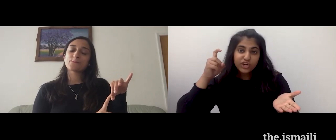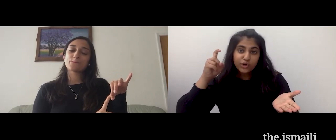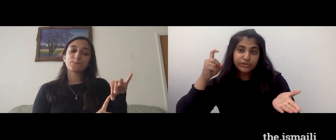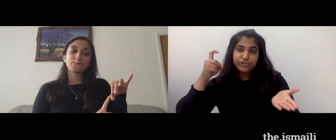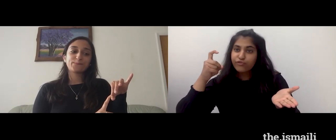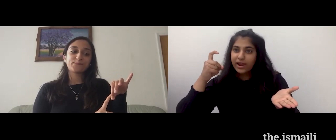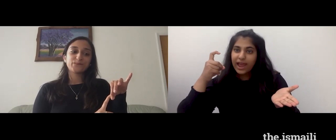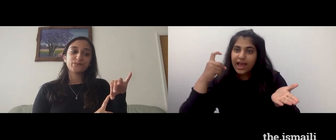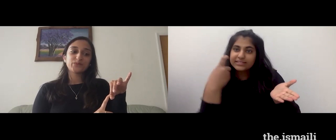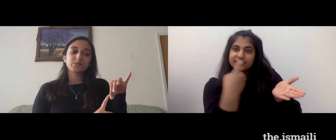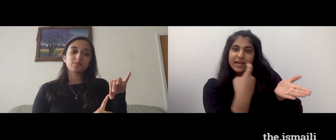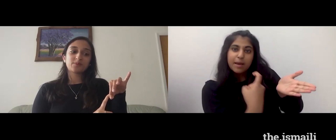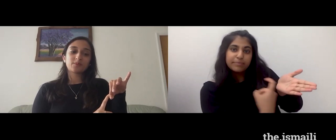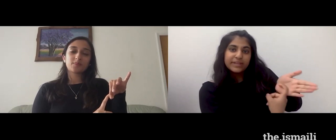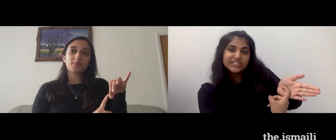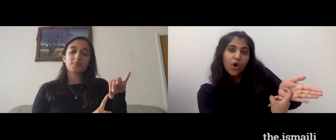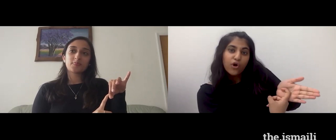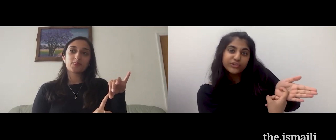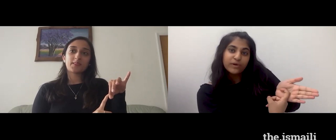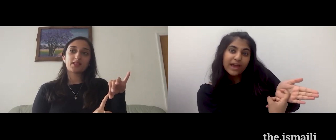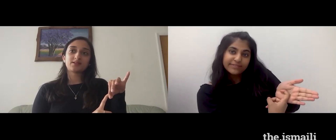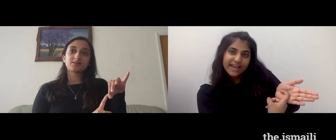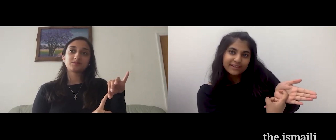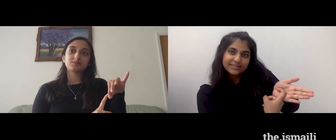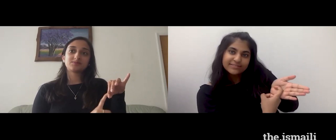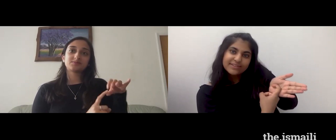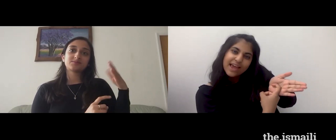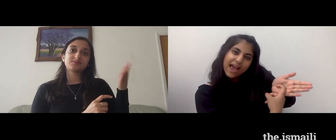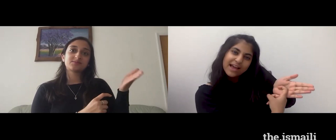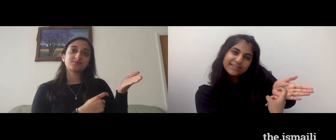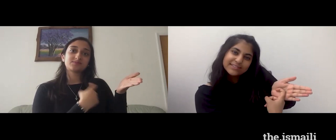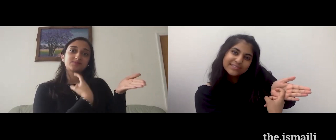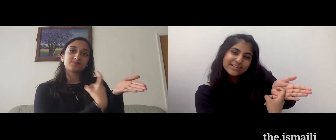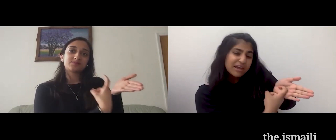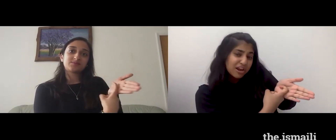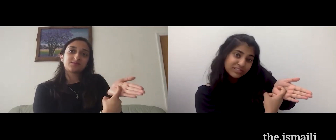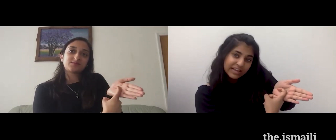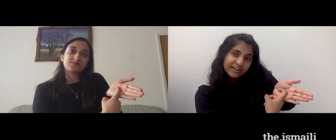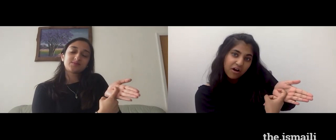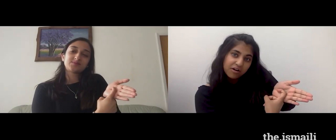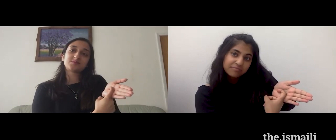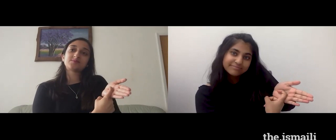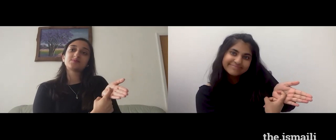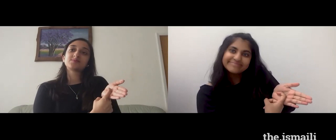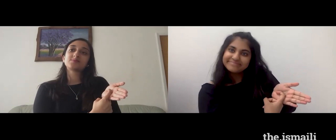curved hooked with your right hand and place it on your left hand and it looks like an “R”